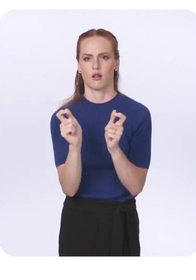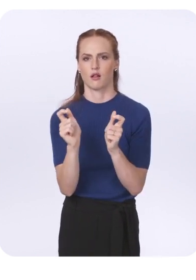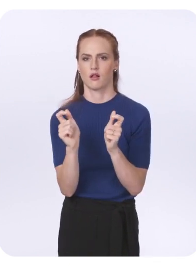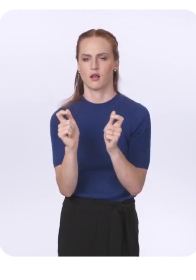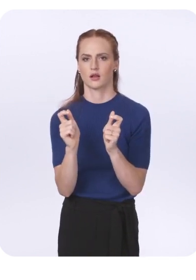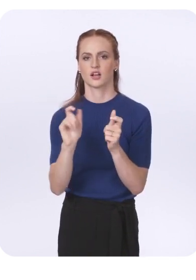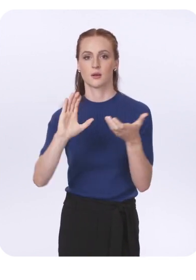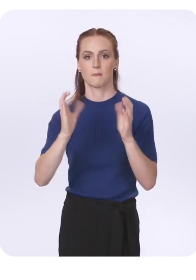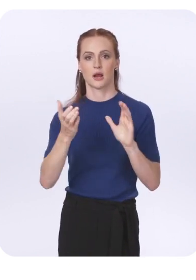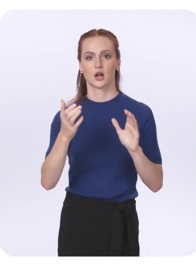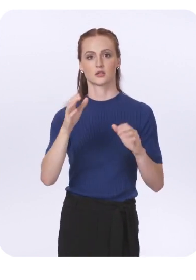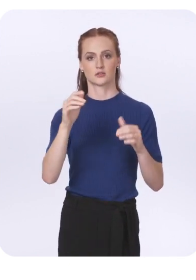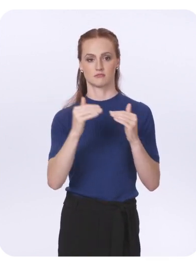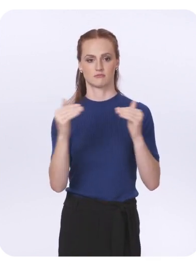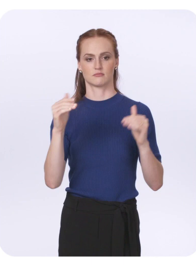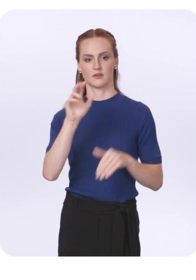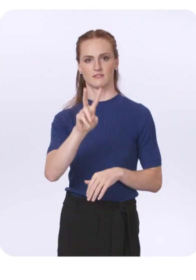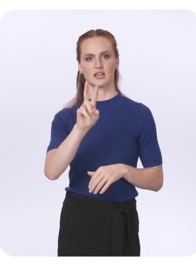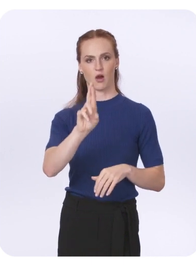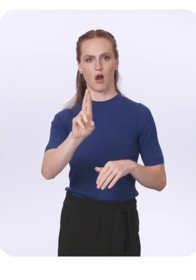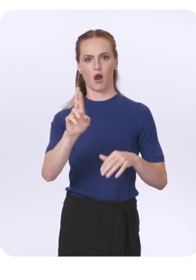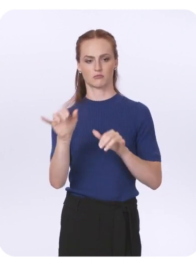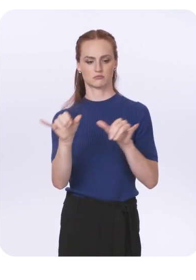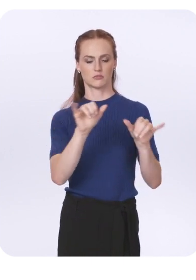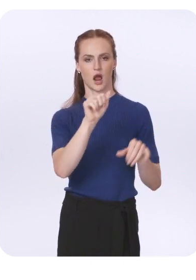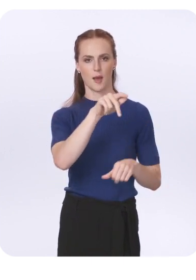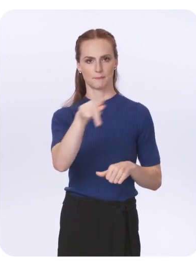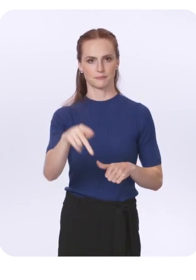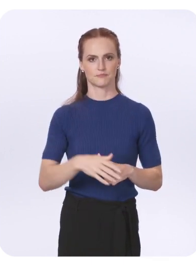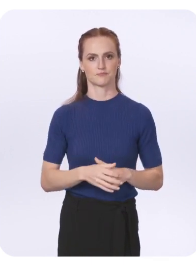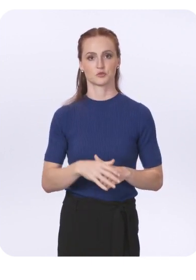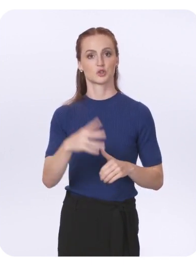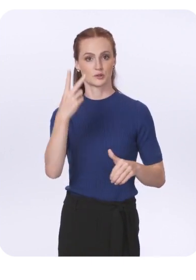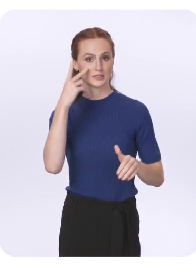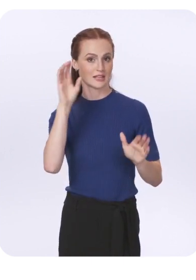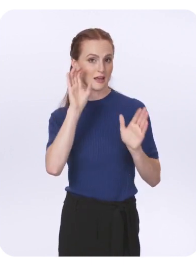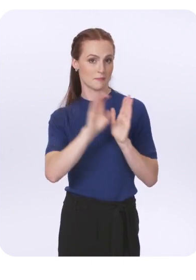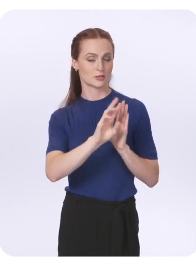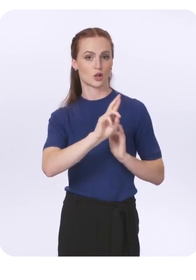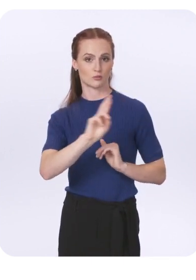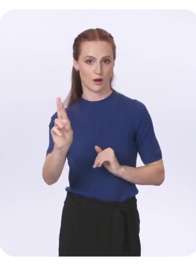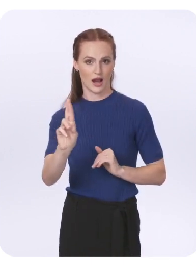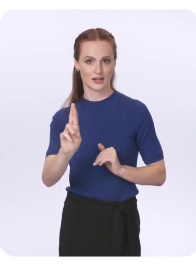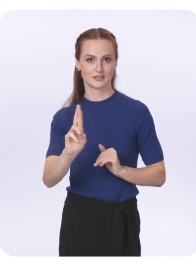than what their equivalent VR app would be. The image on the right is a great illustration.